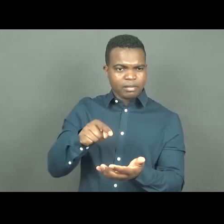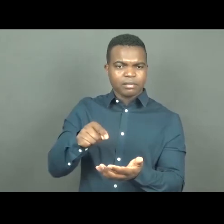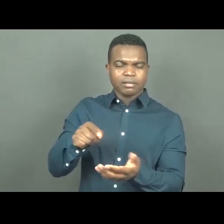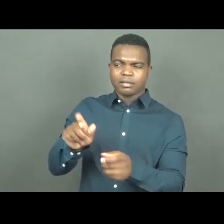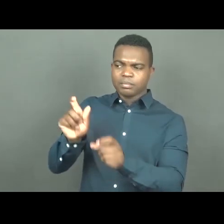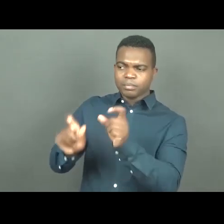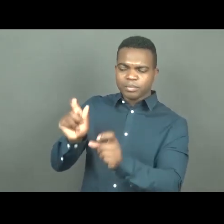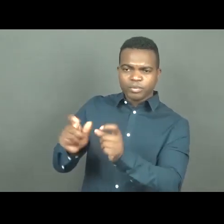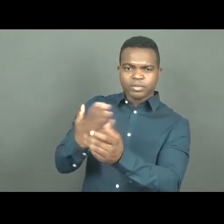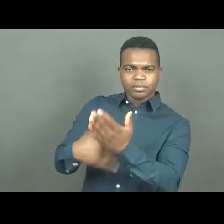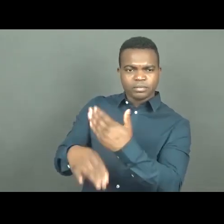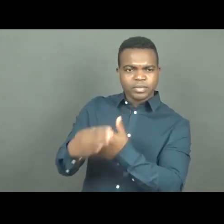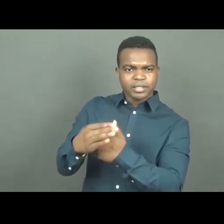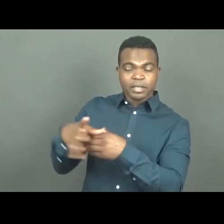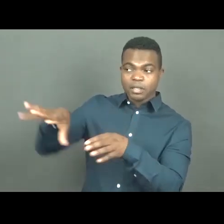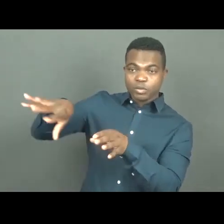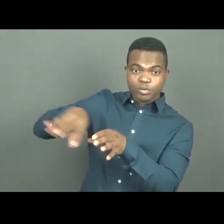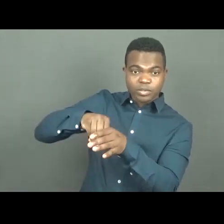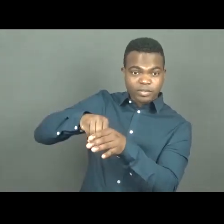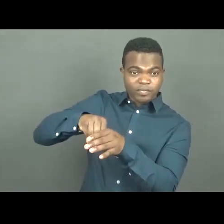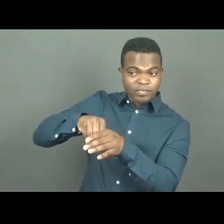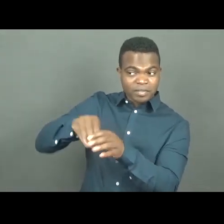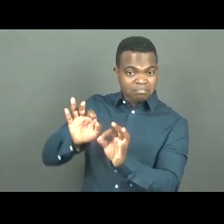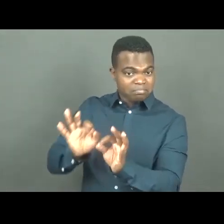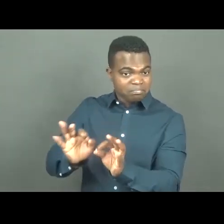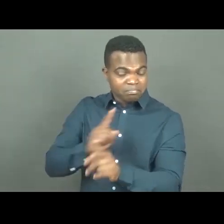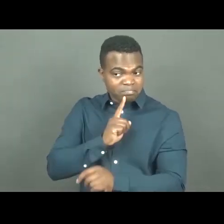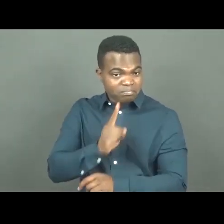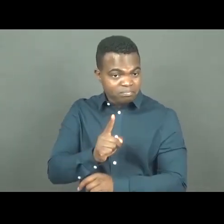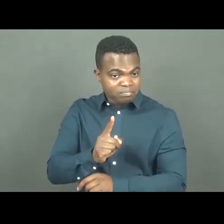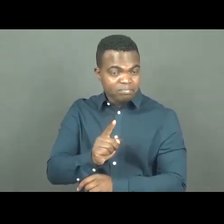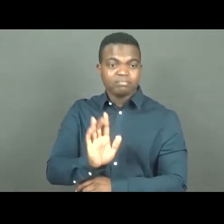new tool introduced by the Organisation for Economic Cooperation and Development